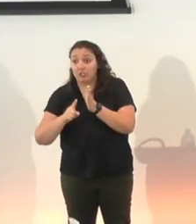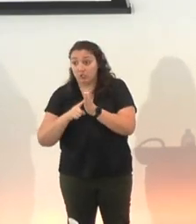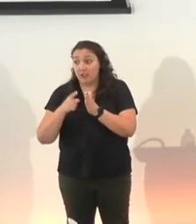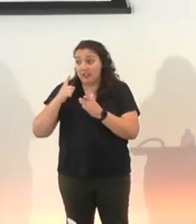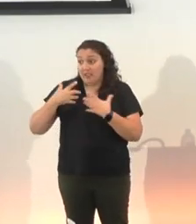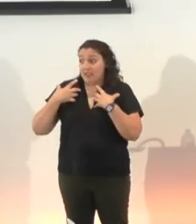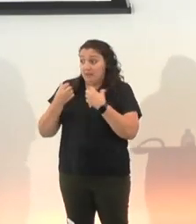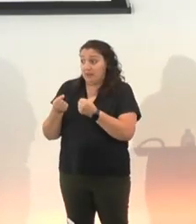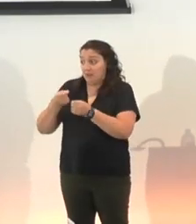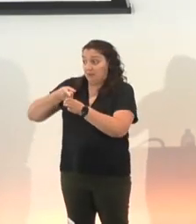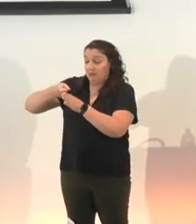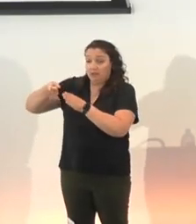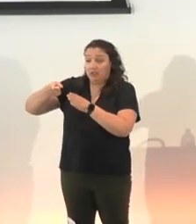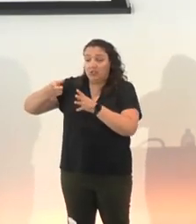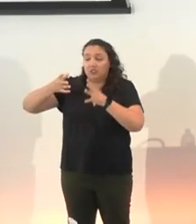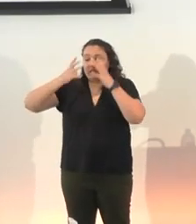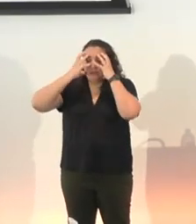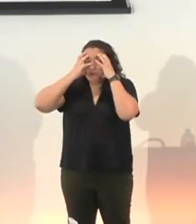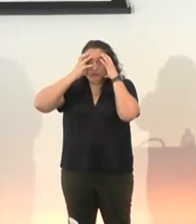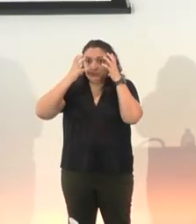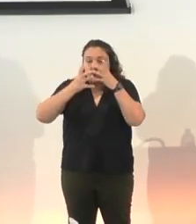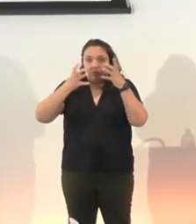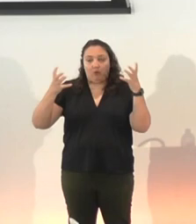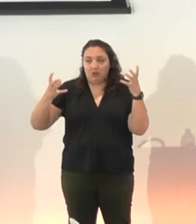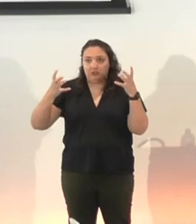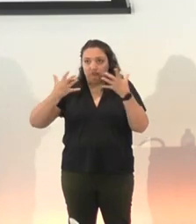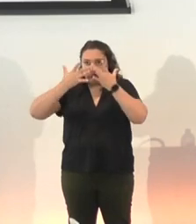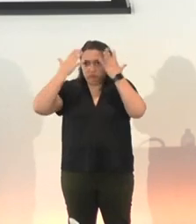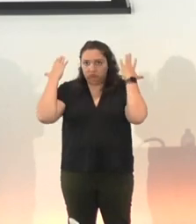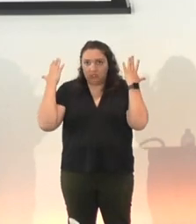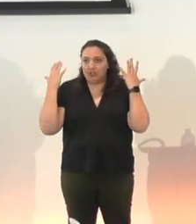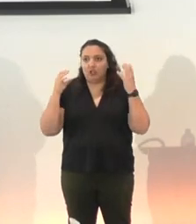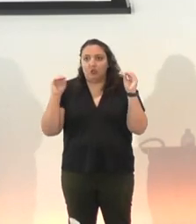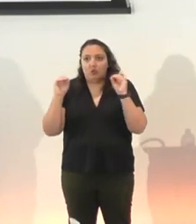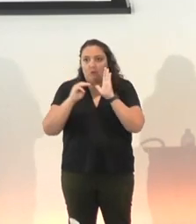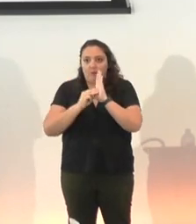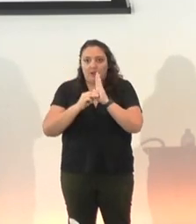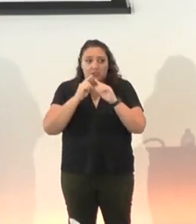too onerous. We do not have models for that. In communities like this, I think those models are